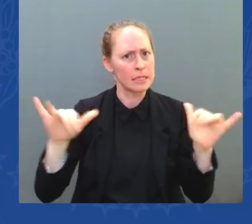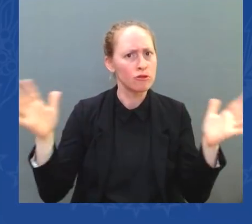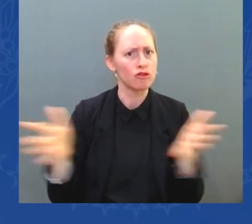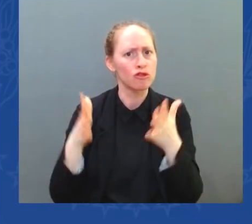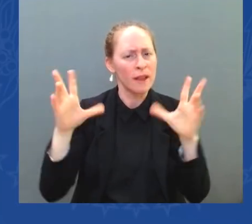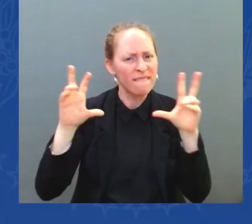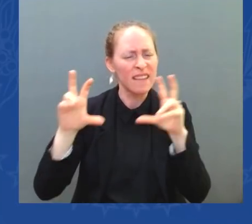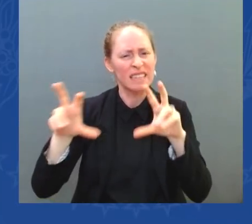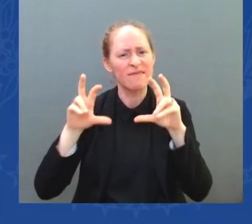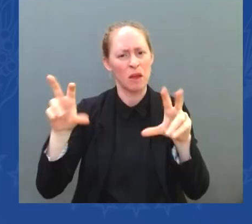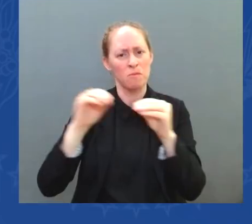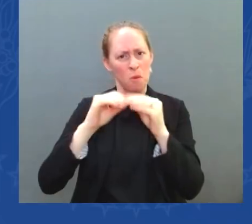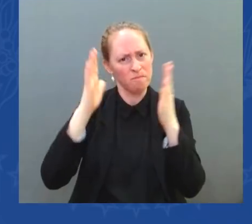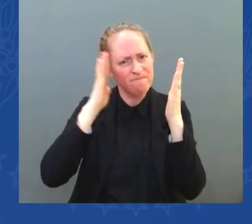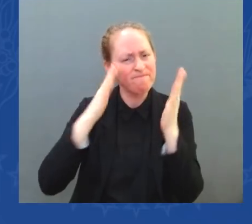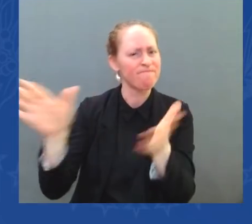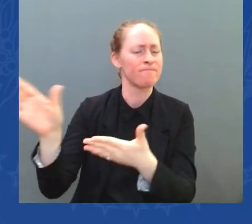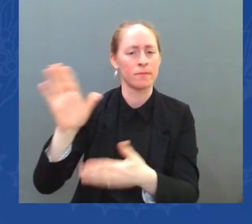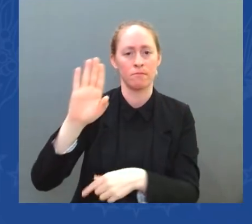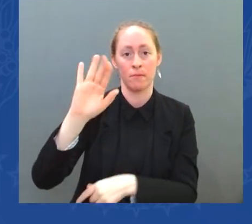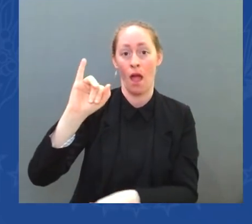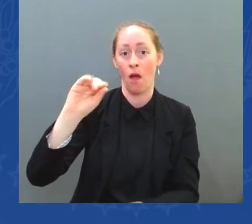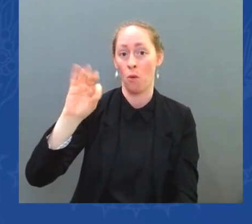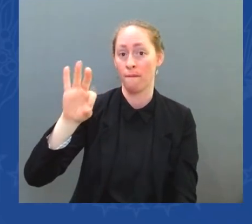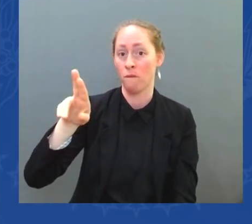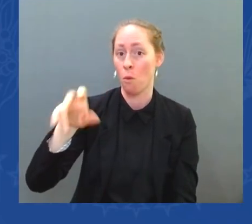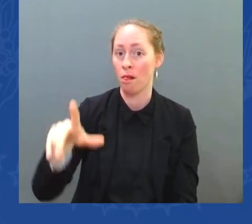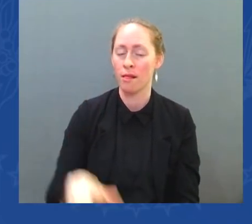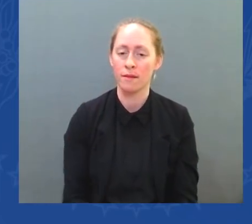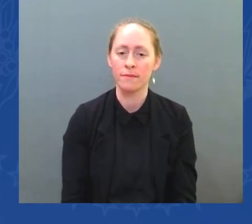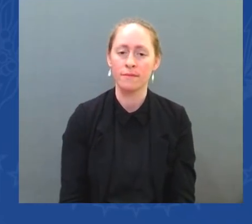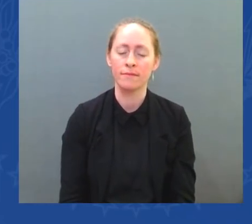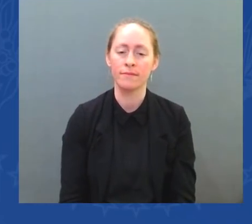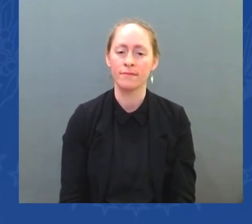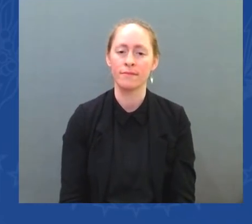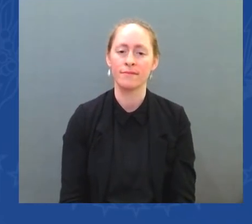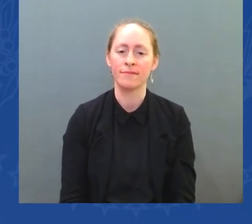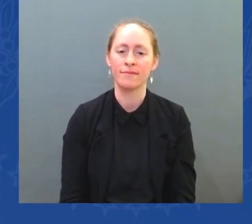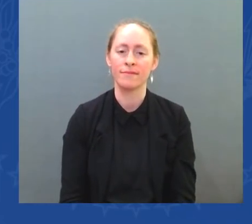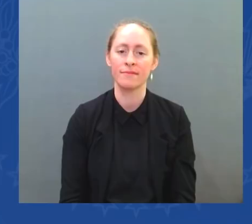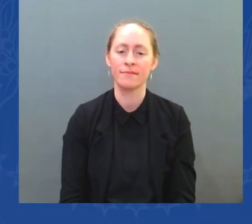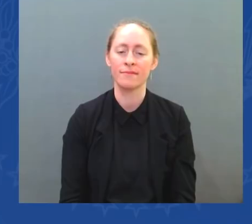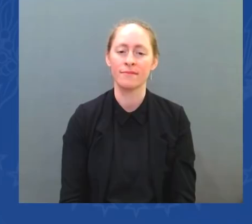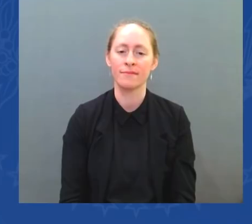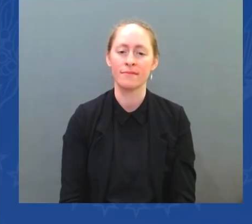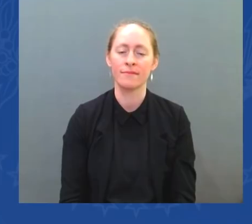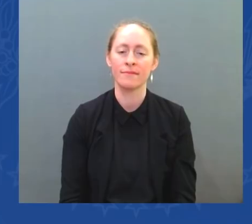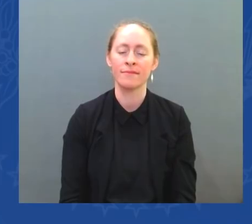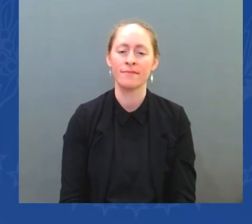that can handle higher blends of bio-ethanol and diesel fuel. Of course, there's more we need to do